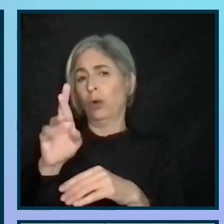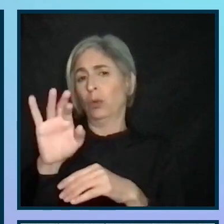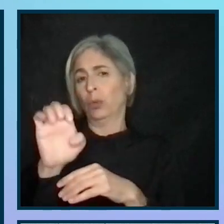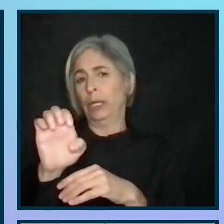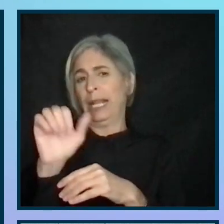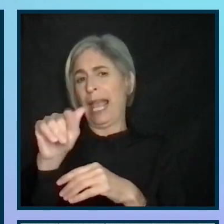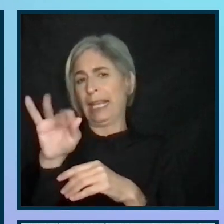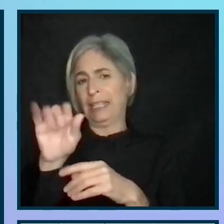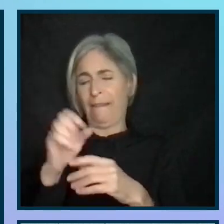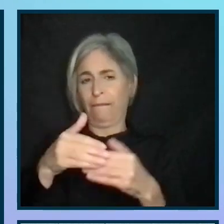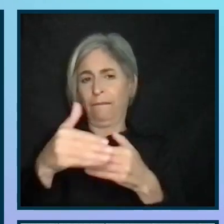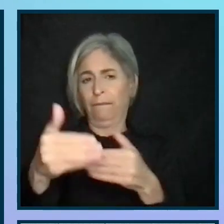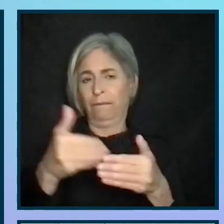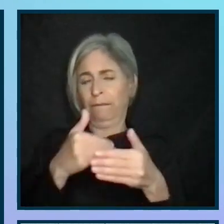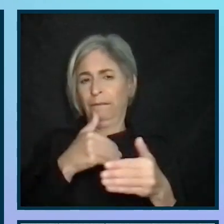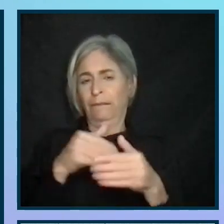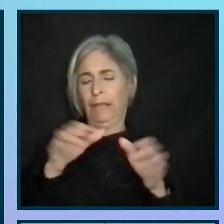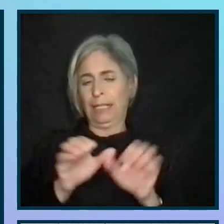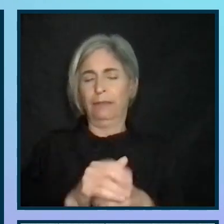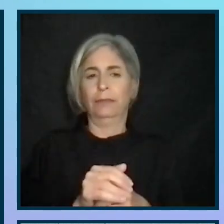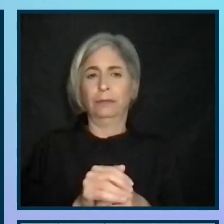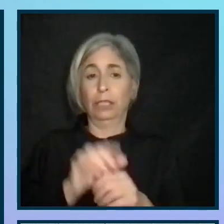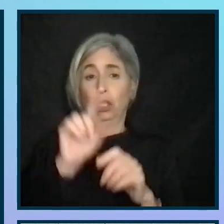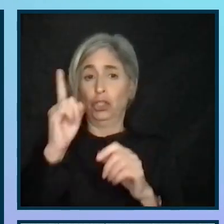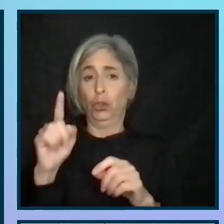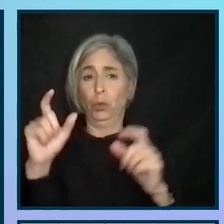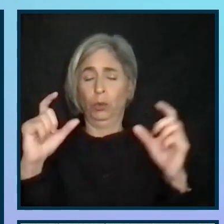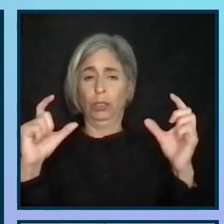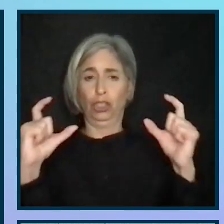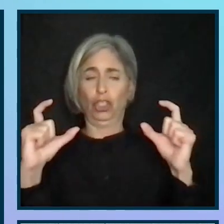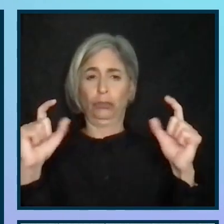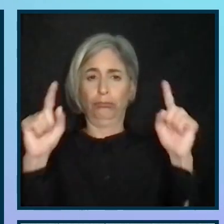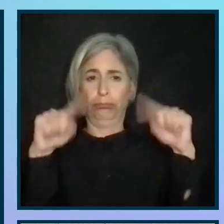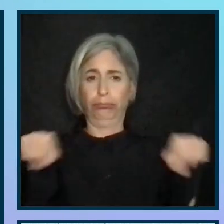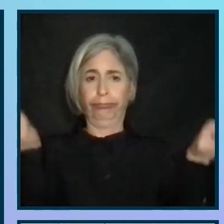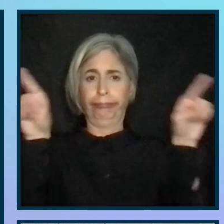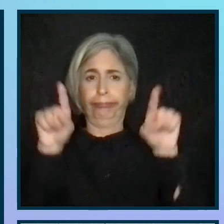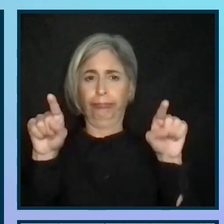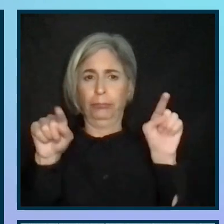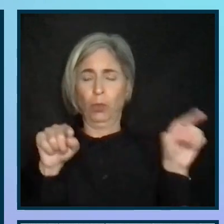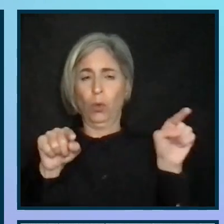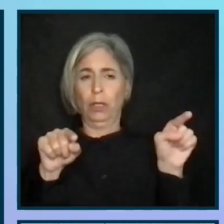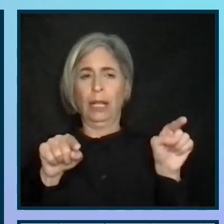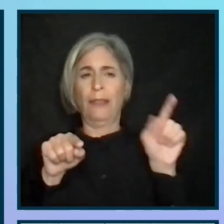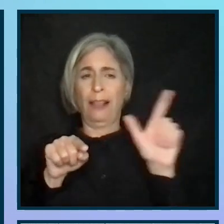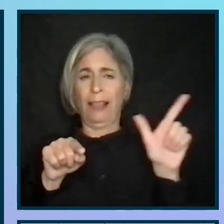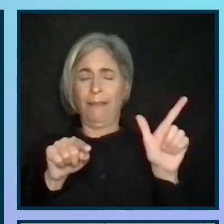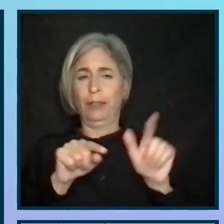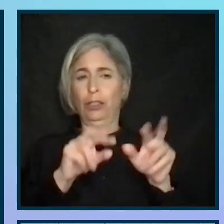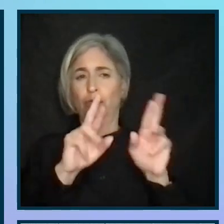On screen, I'm showing two cycle diagrams. The one on the left shows the reactive cycle that has steps for assessments,